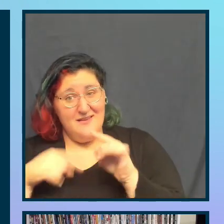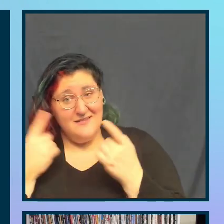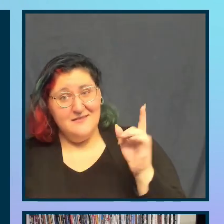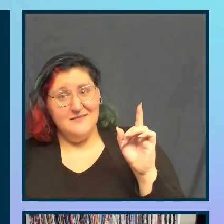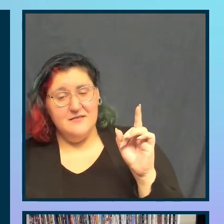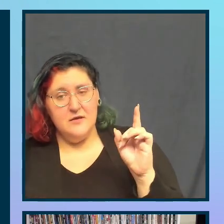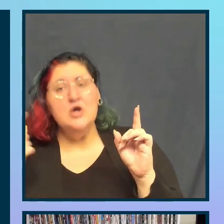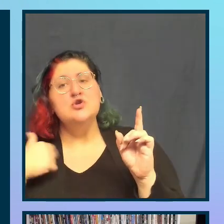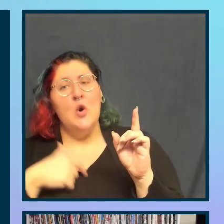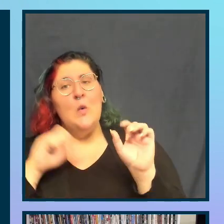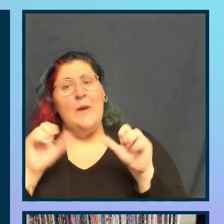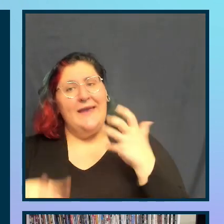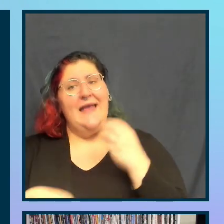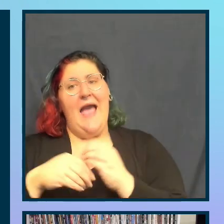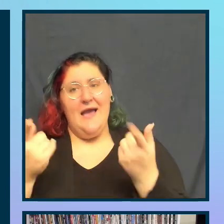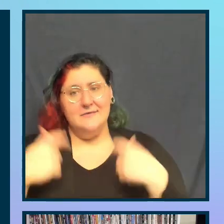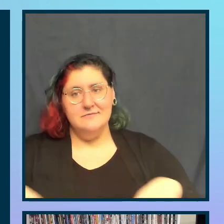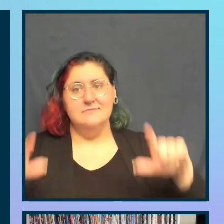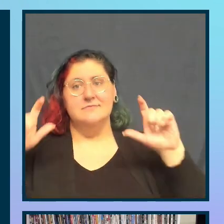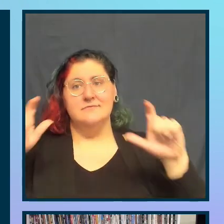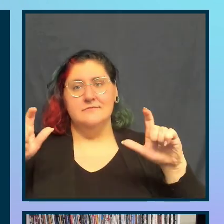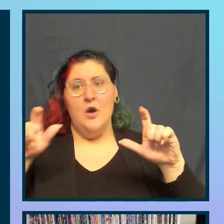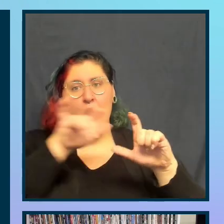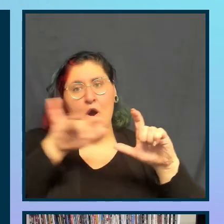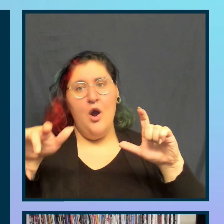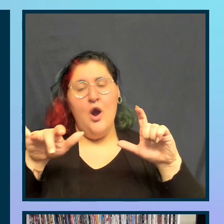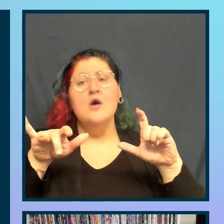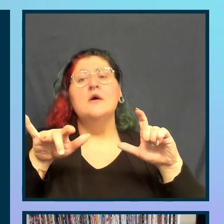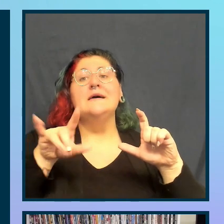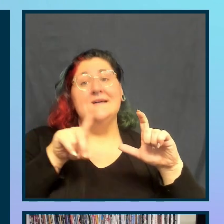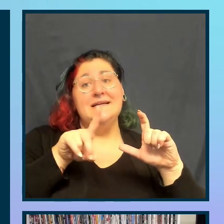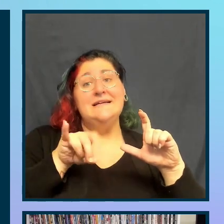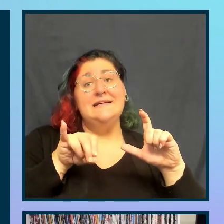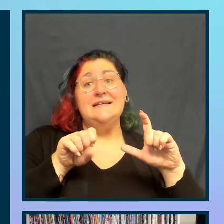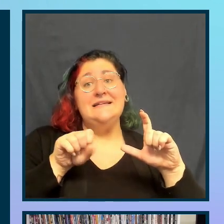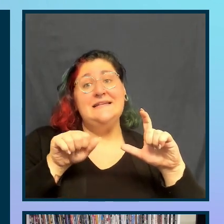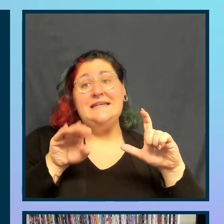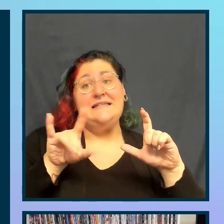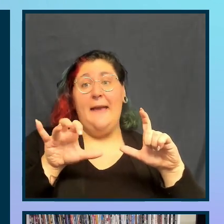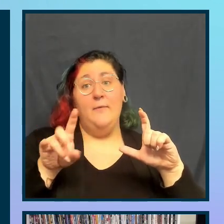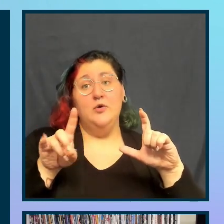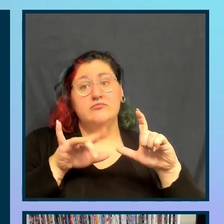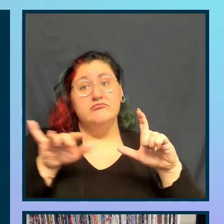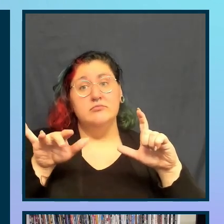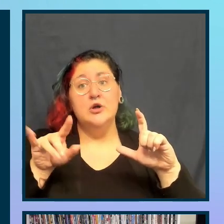disabled colon true, closed curly bracket, and including the role prop,